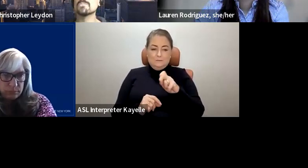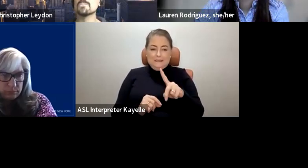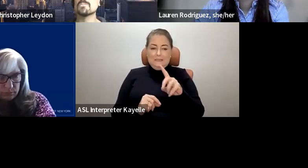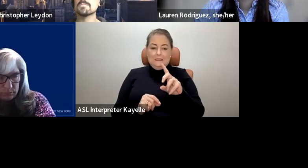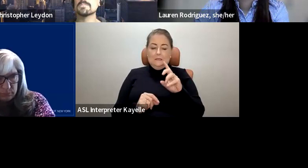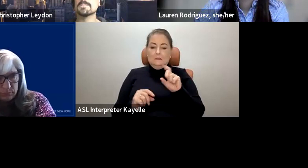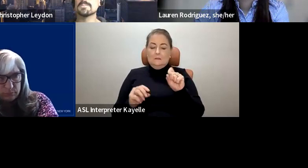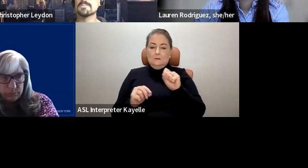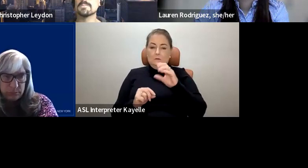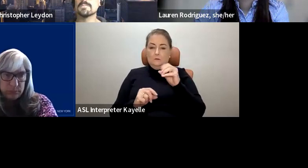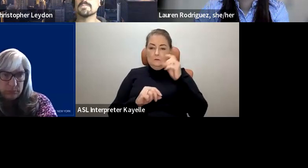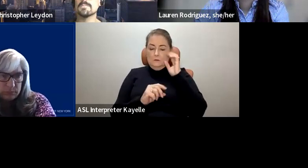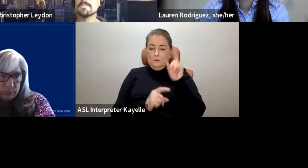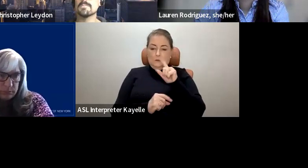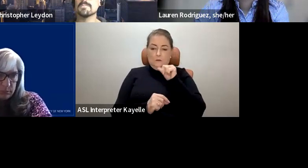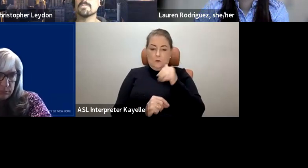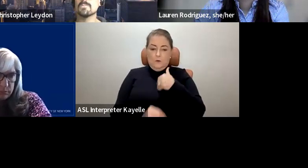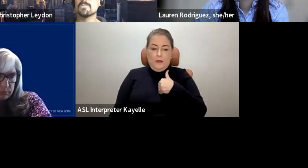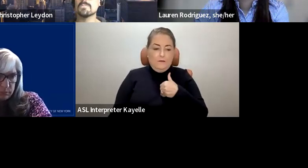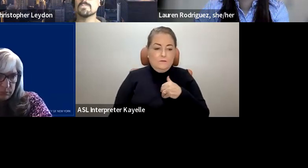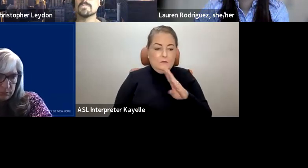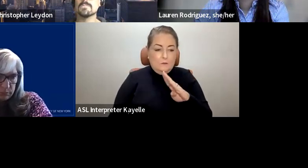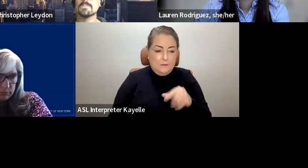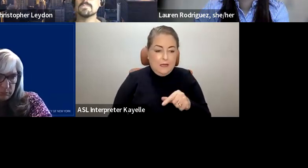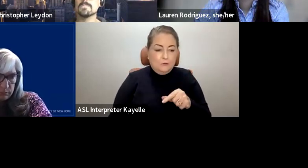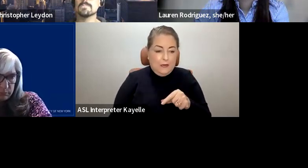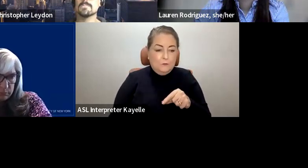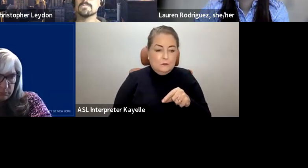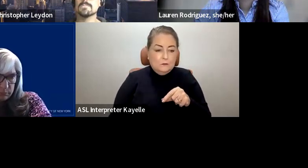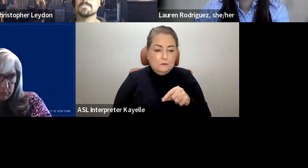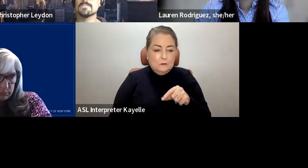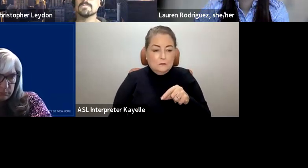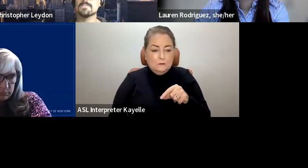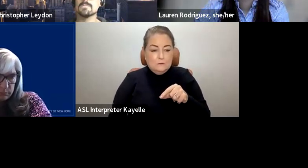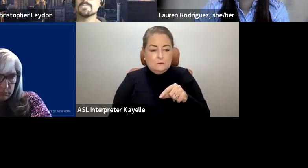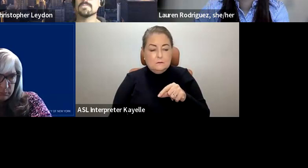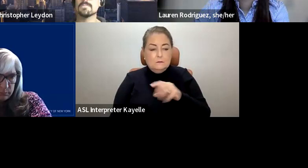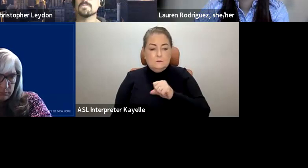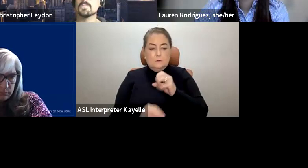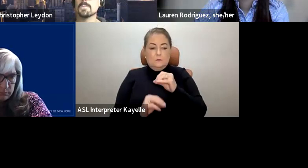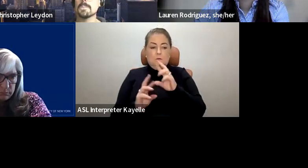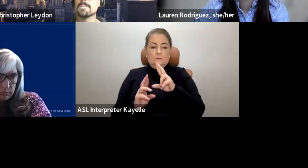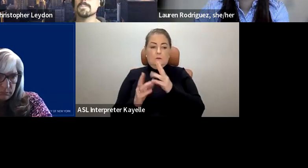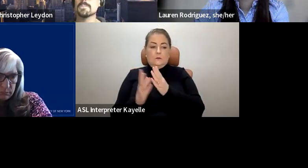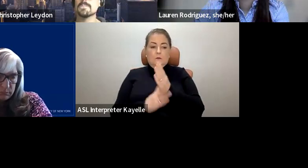many of them don't have the background in terms of Web and Digital Accessibility. So we hope through training to be able